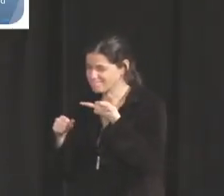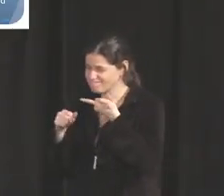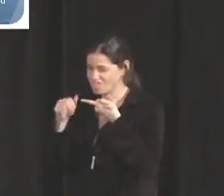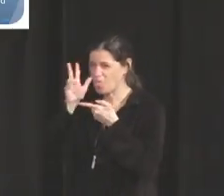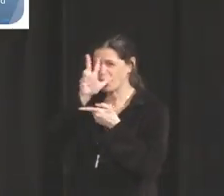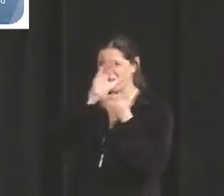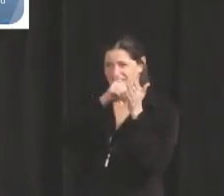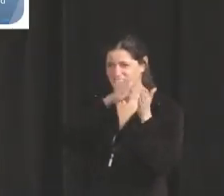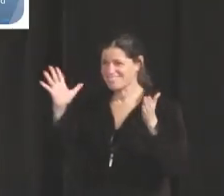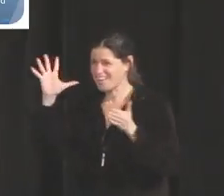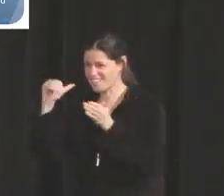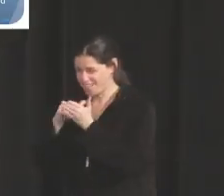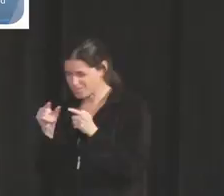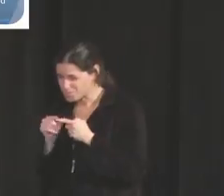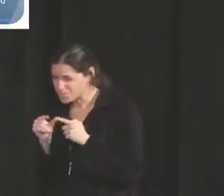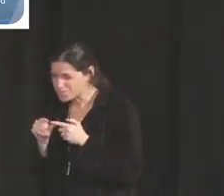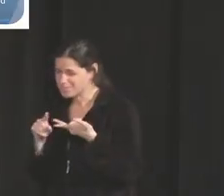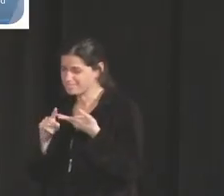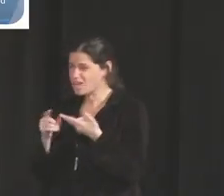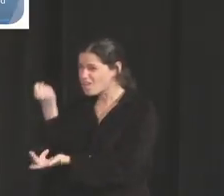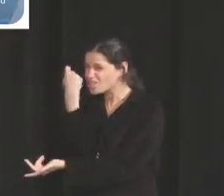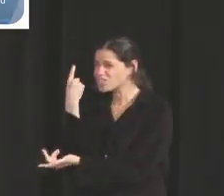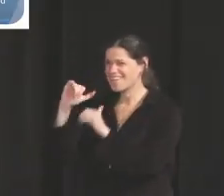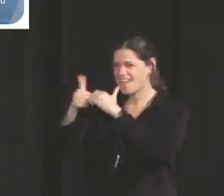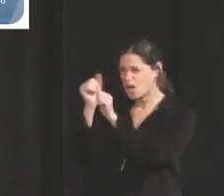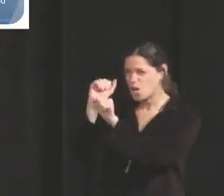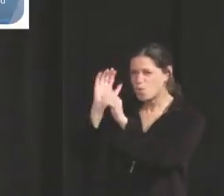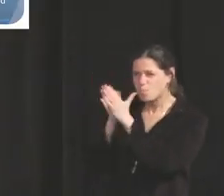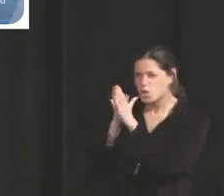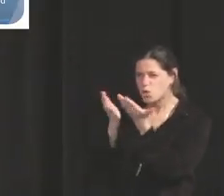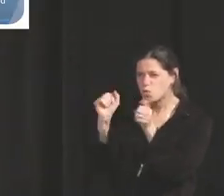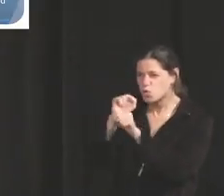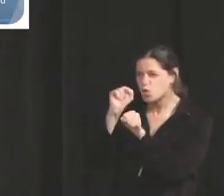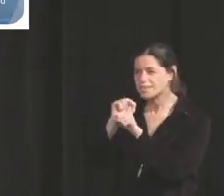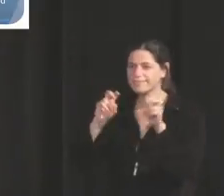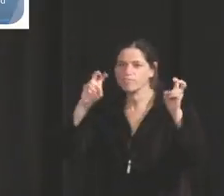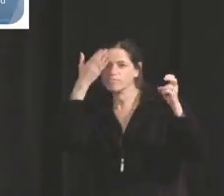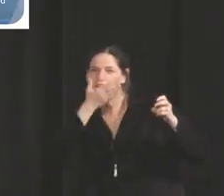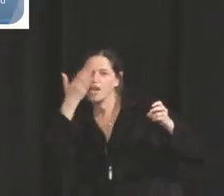Vocabulary 2500 words. Receptive vocab: 3,000 to 5,000 words.